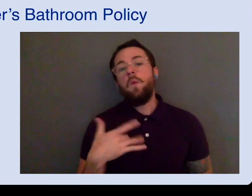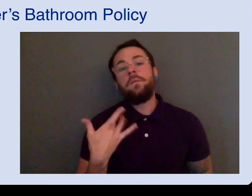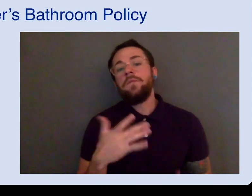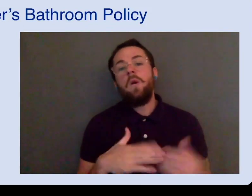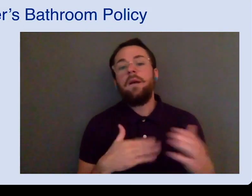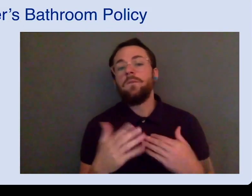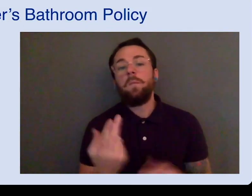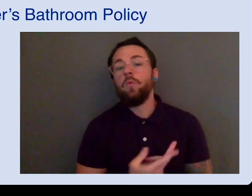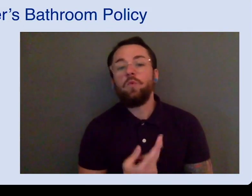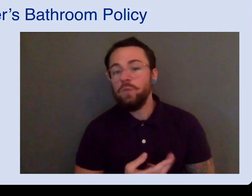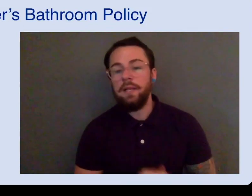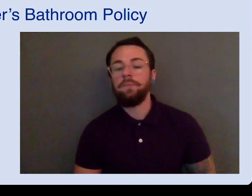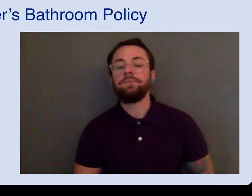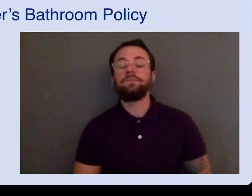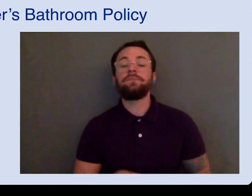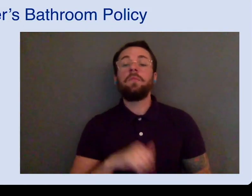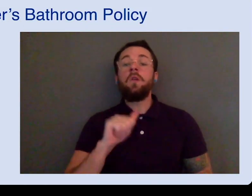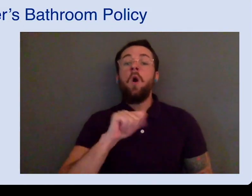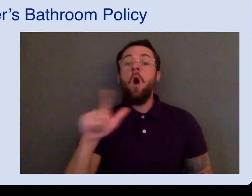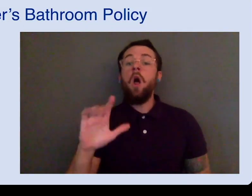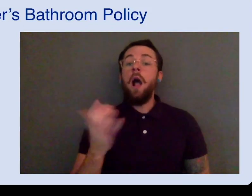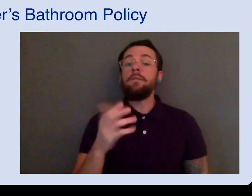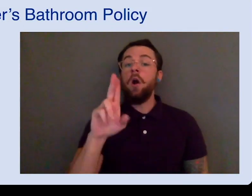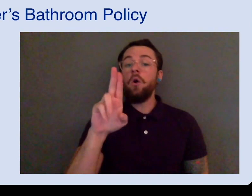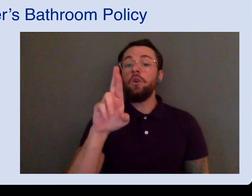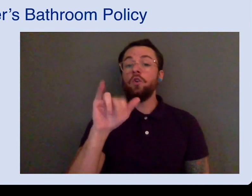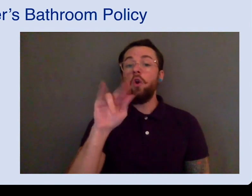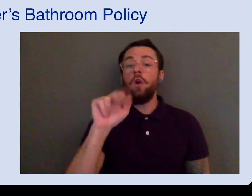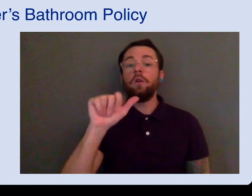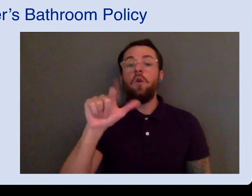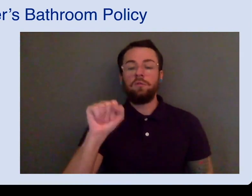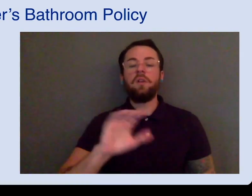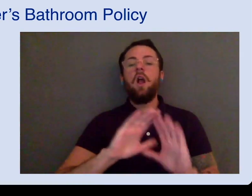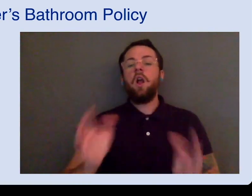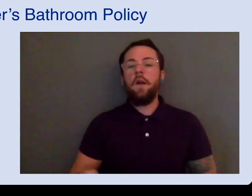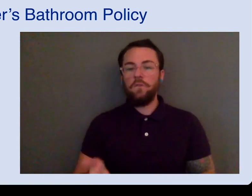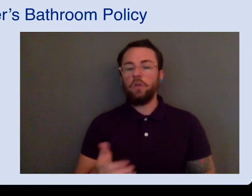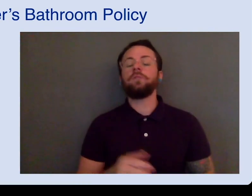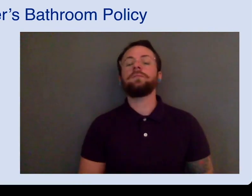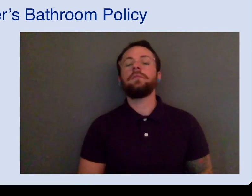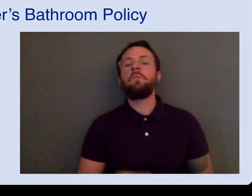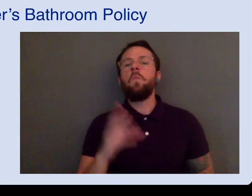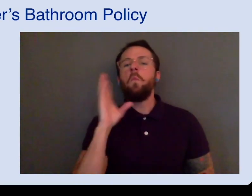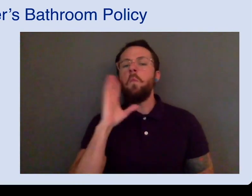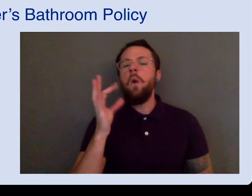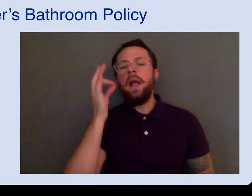No students now feel distressed about going to the bathroom. Everyone uses the bathrooms as they need.